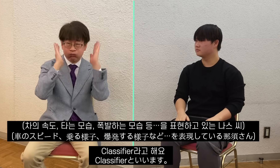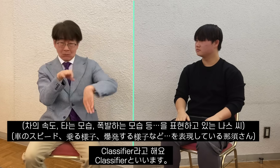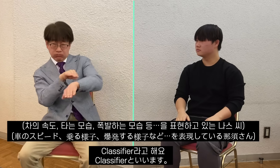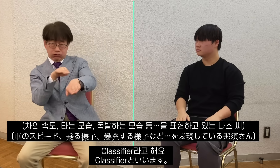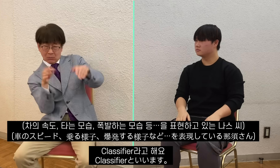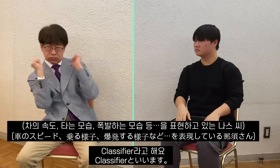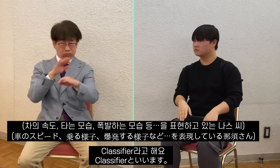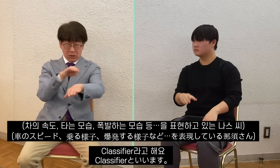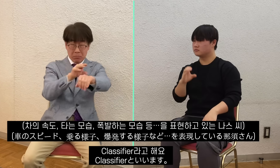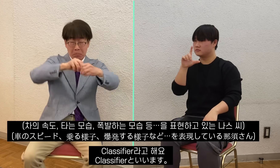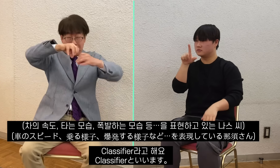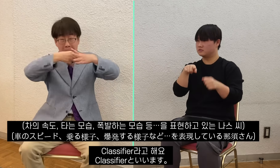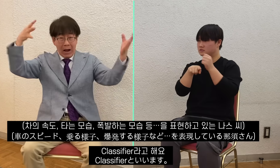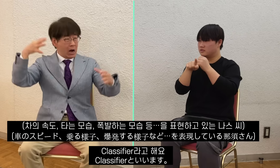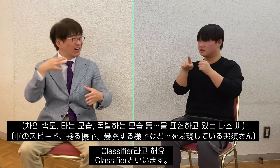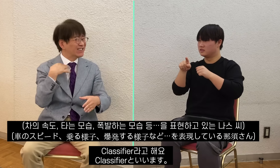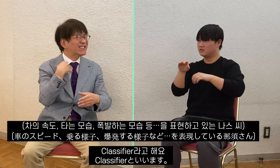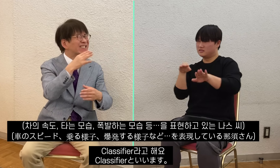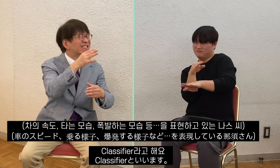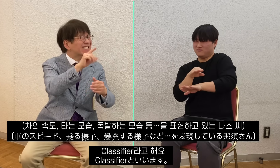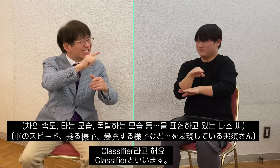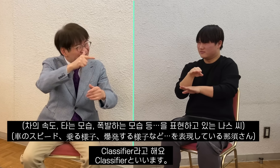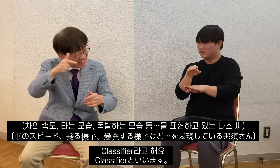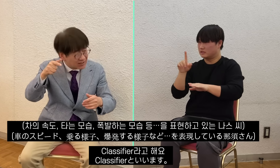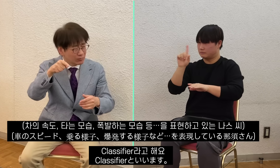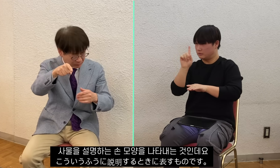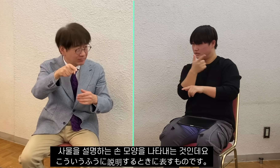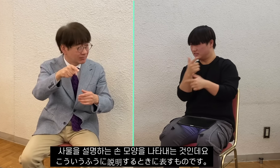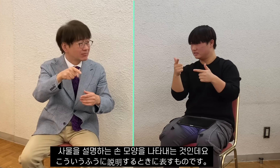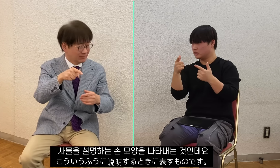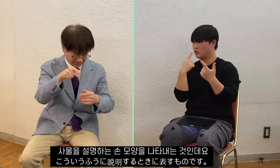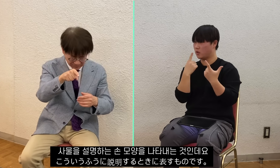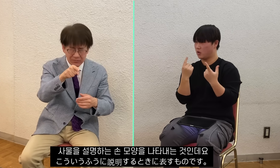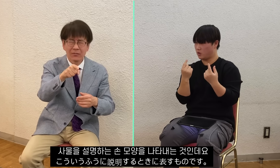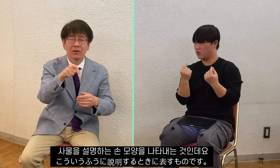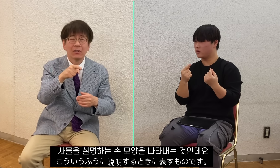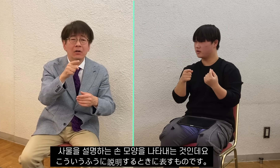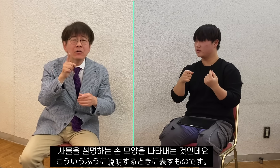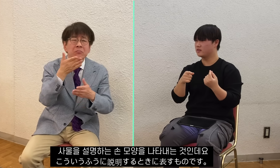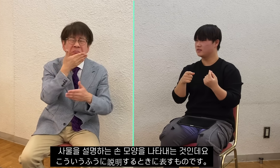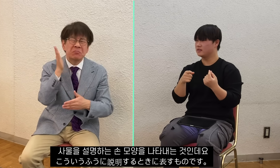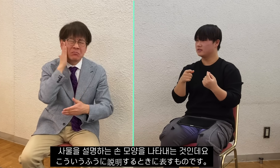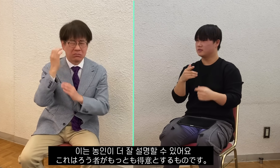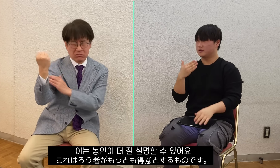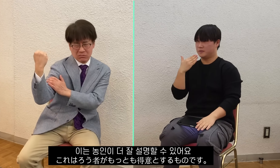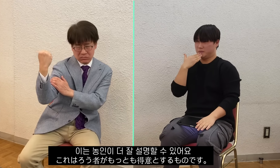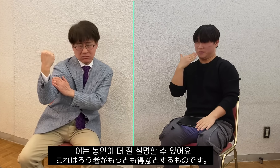It's called a classifier. It represents the shape of a hand that describes an object.